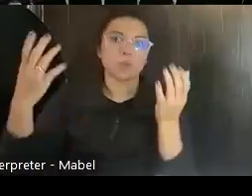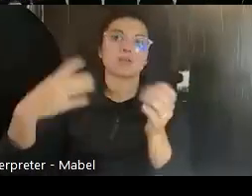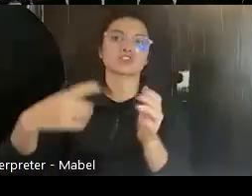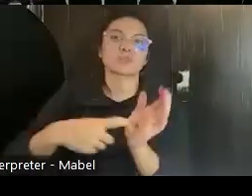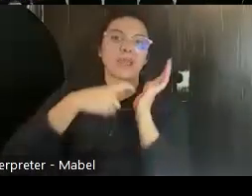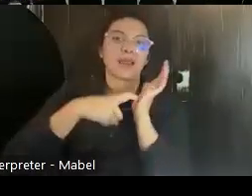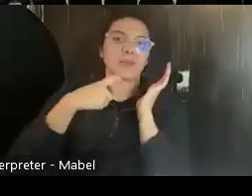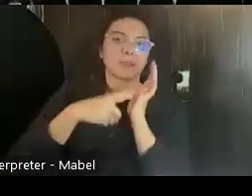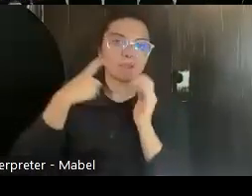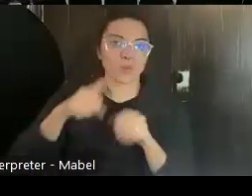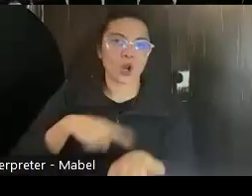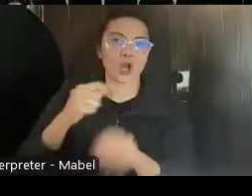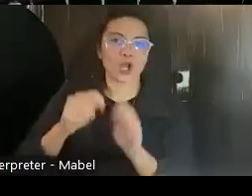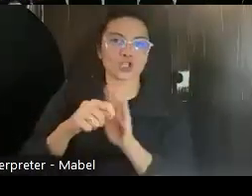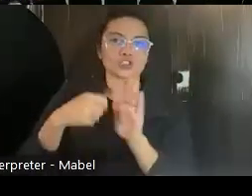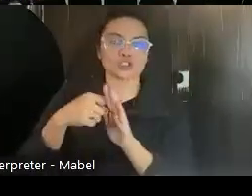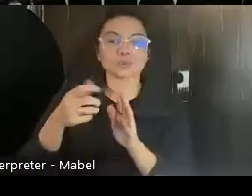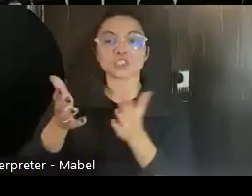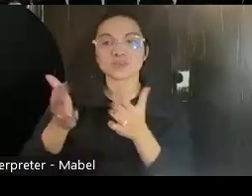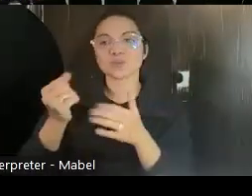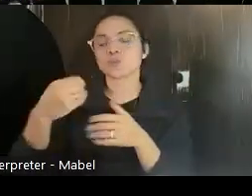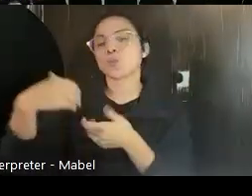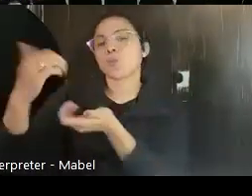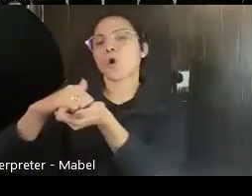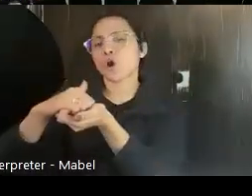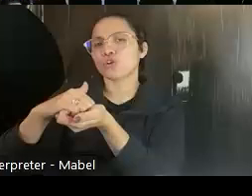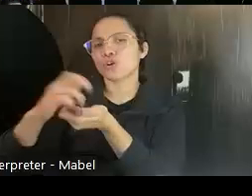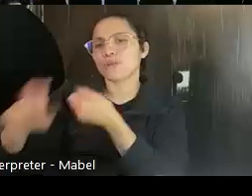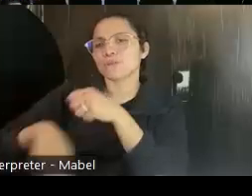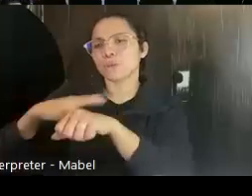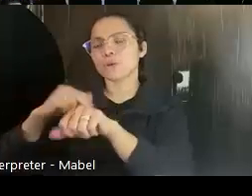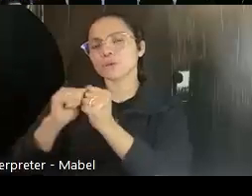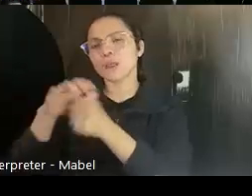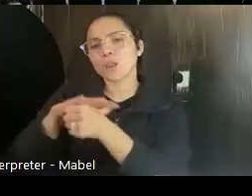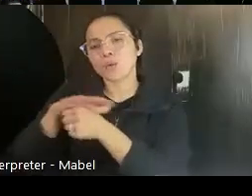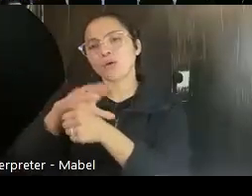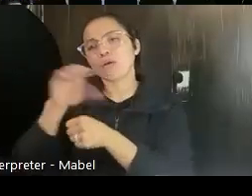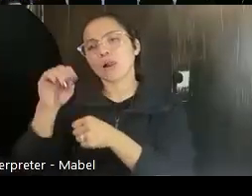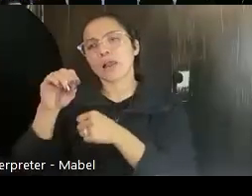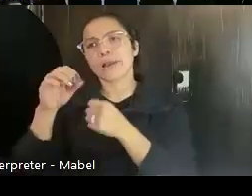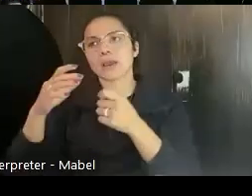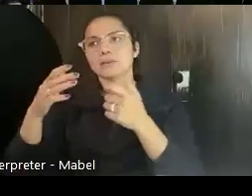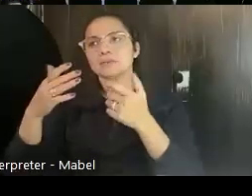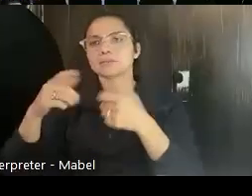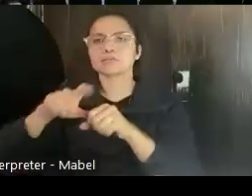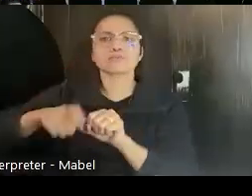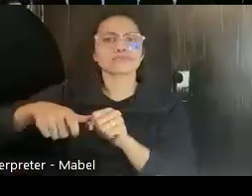we're part partner in with local and Regional uh clinical agencies and providers to refer families